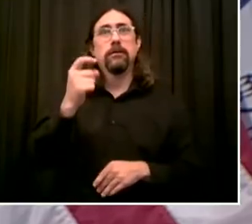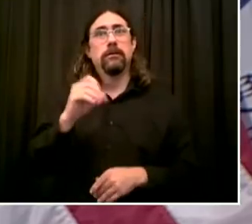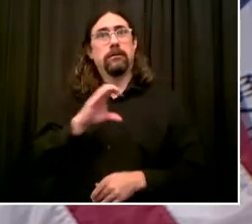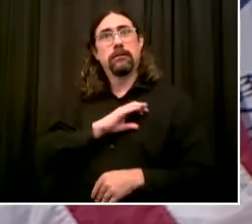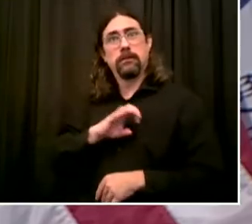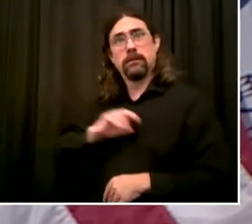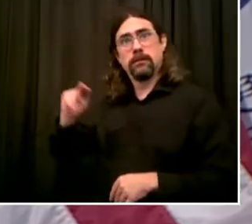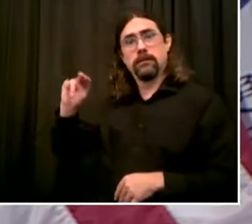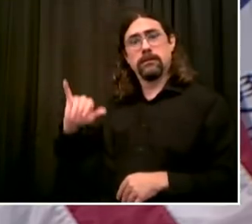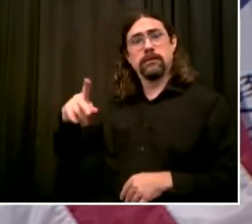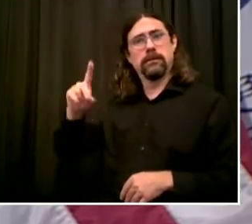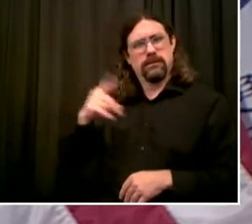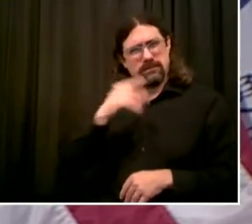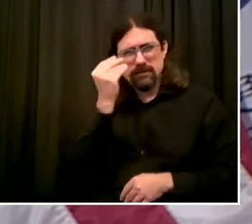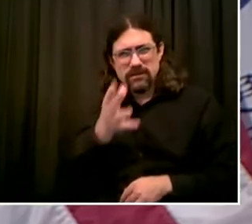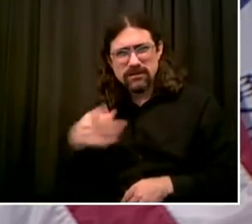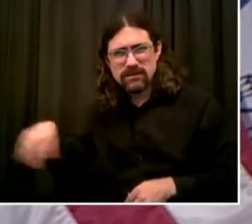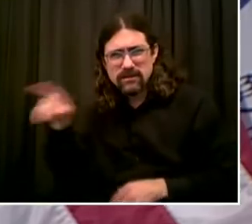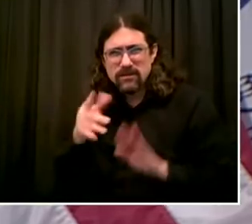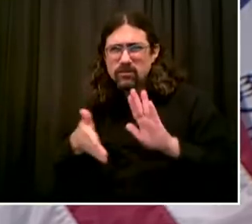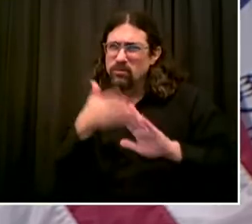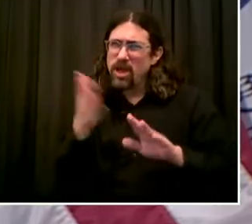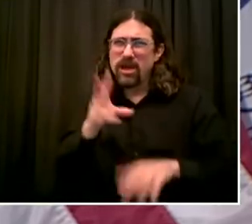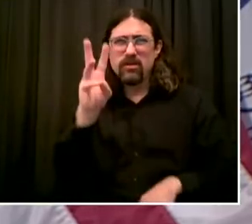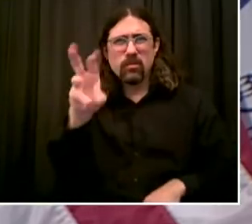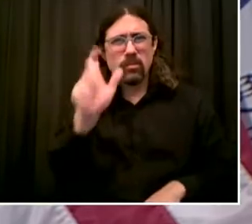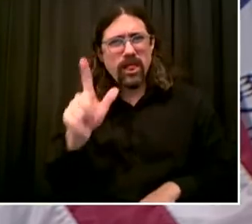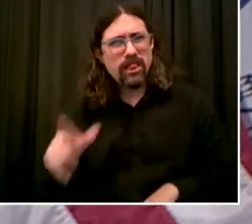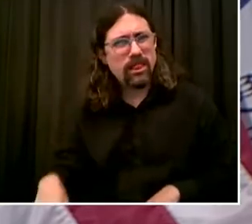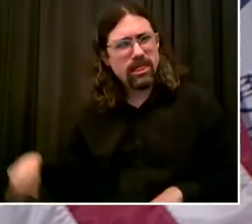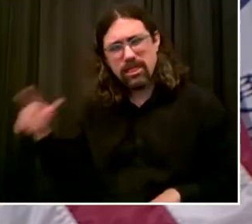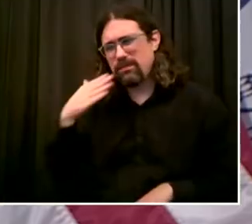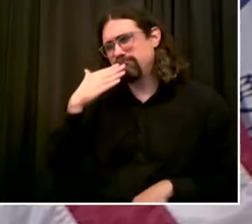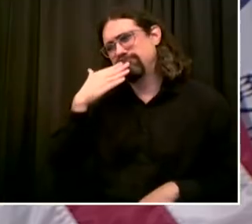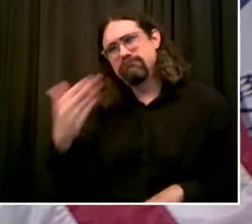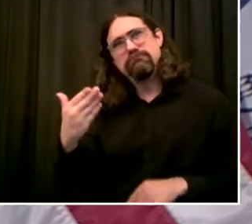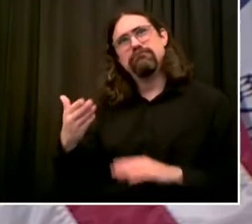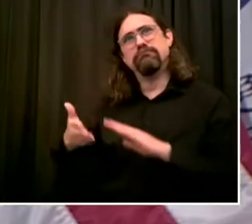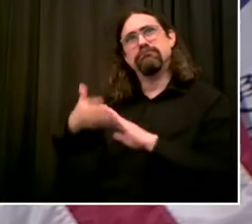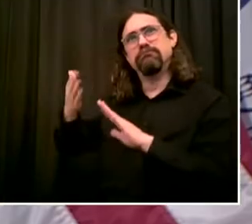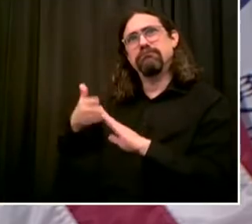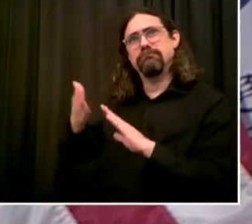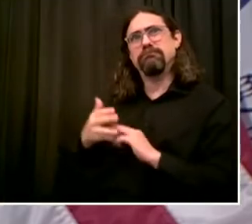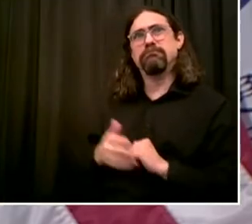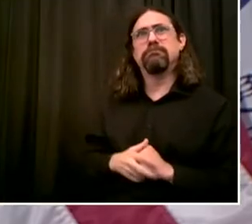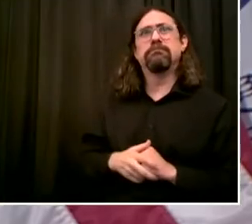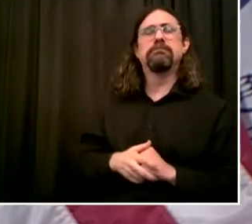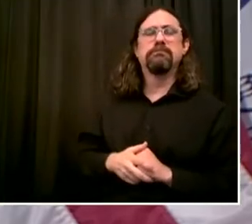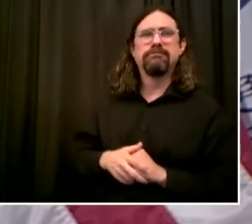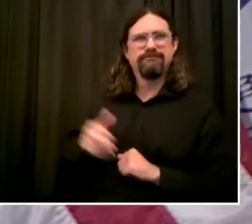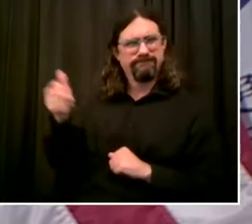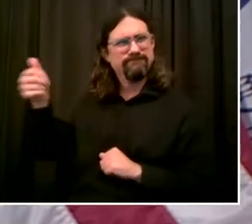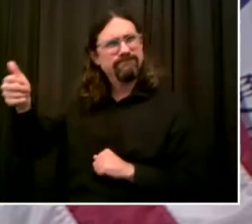PEOPLE IN PARTICULAR AND THAT